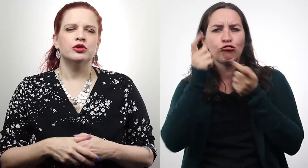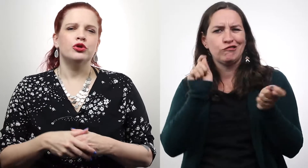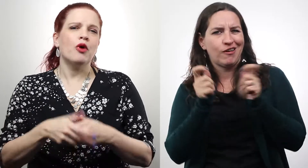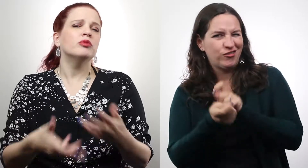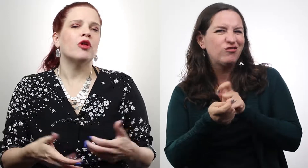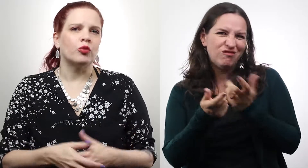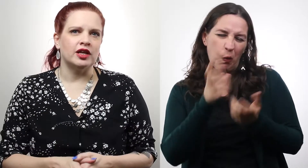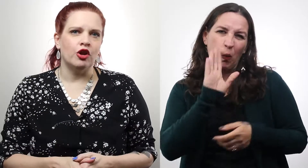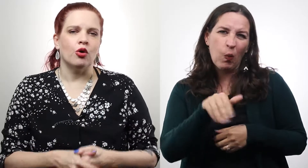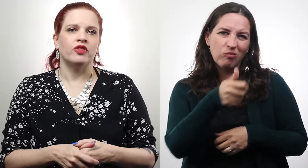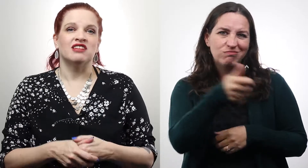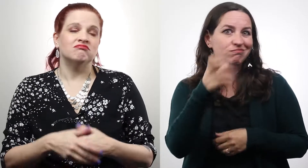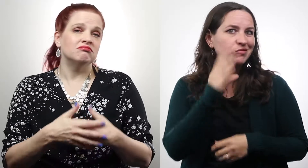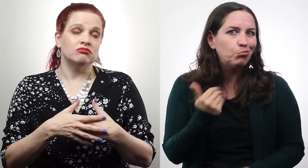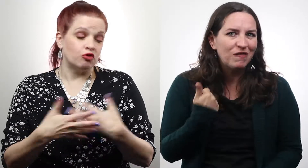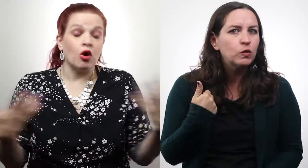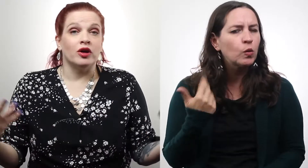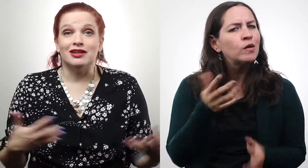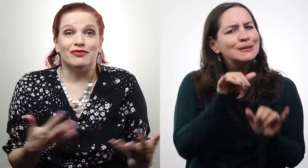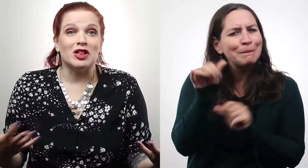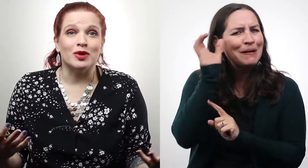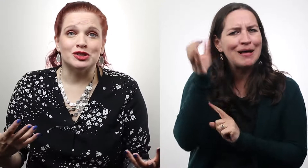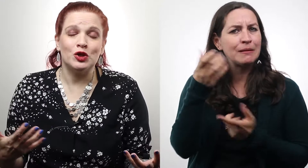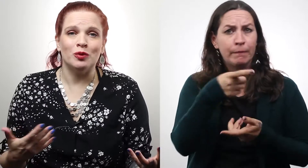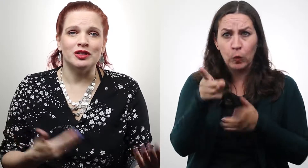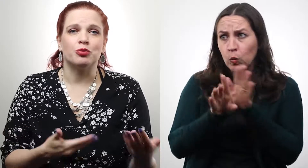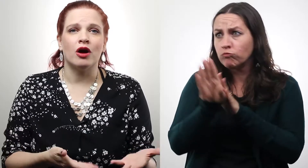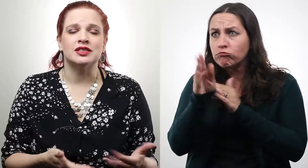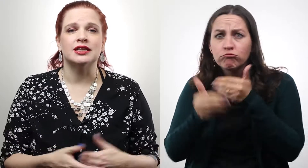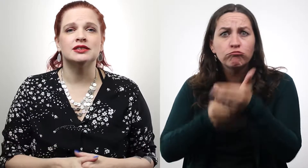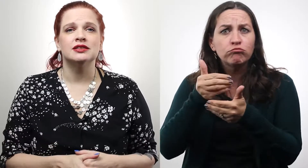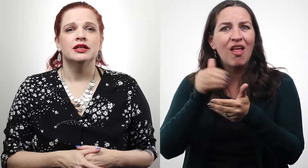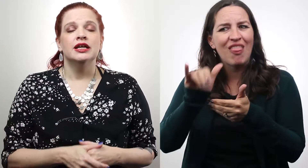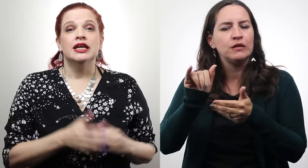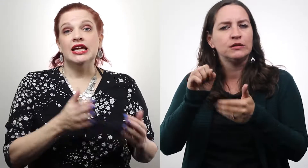So you probably already know that growing and developing as a human is a process.